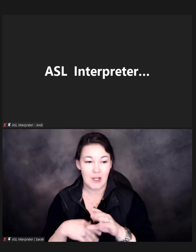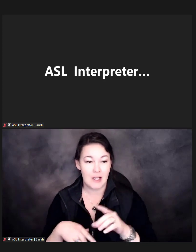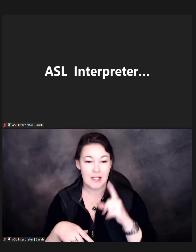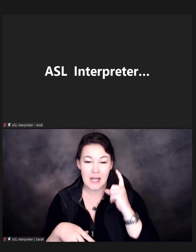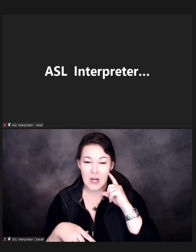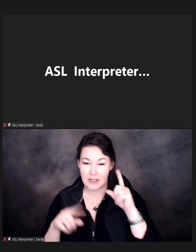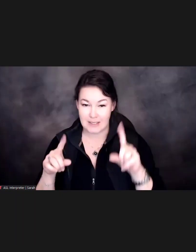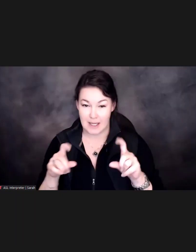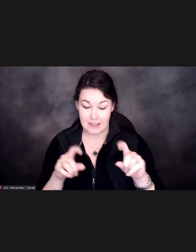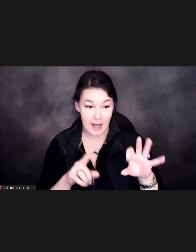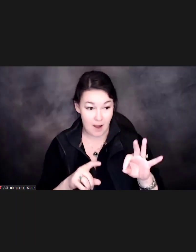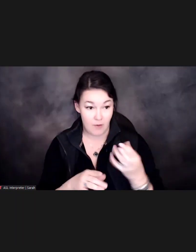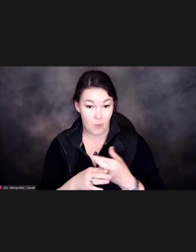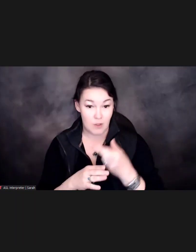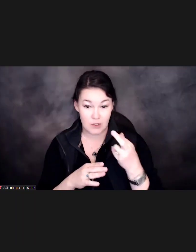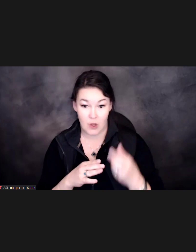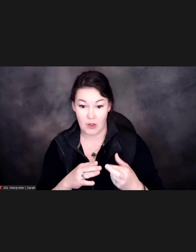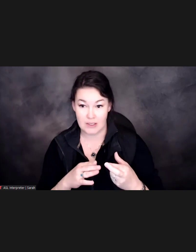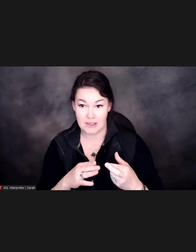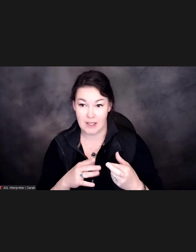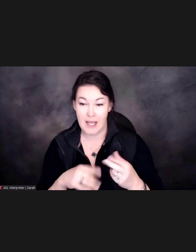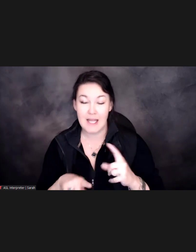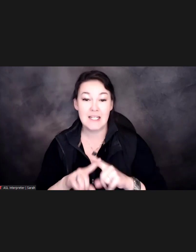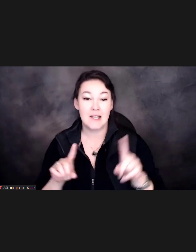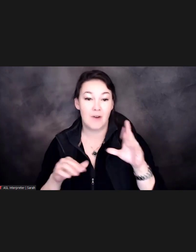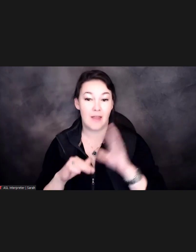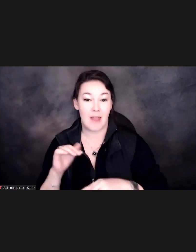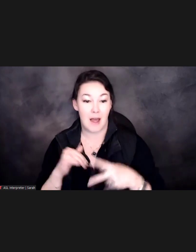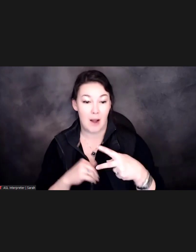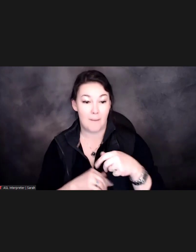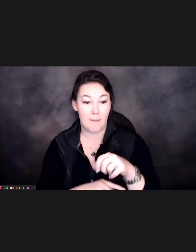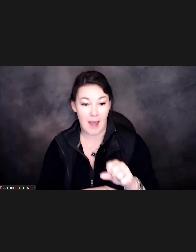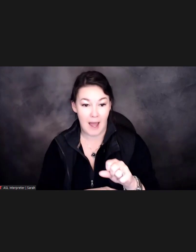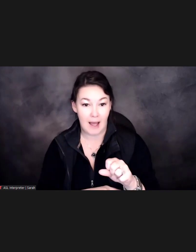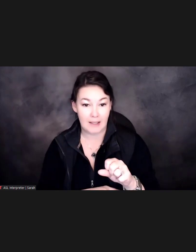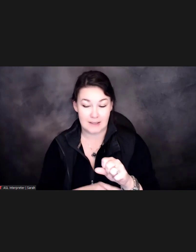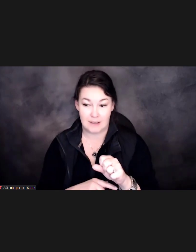If the results are anything other than a pass on both ears, you